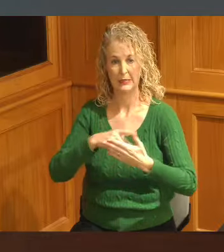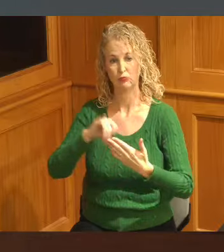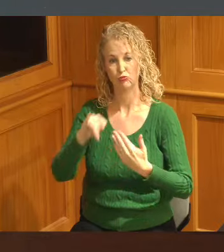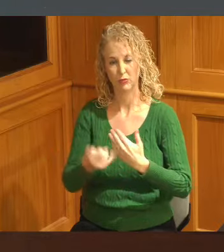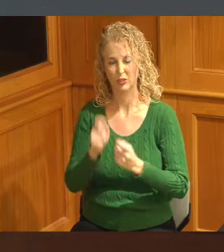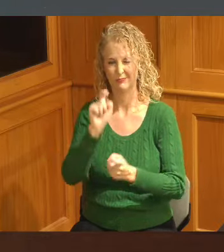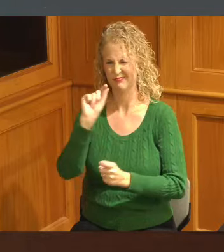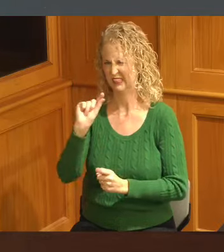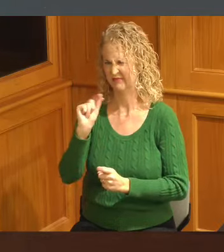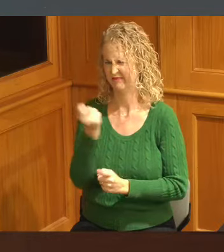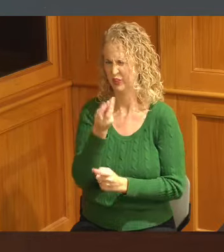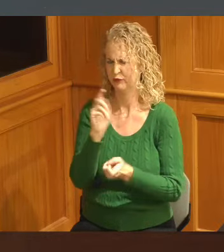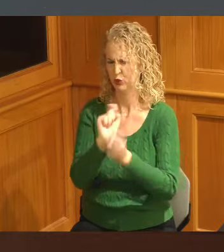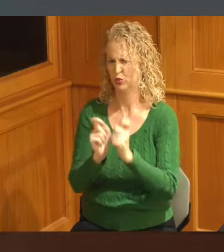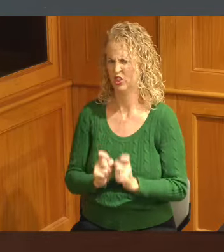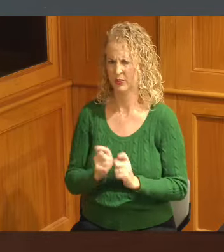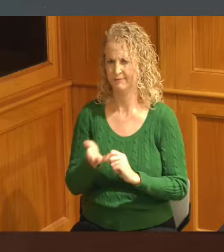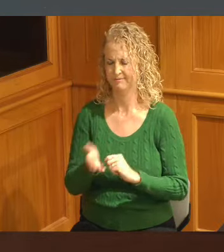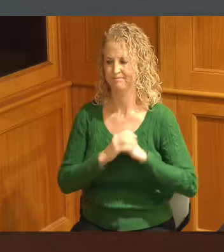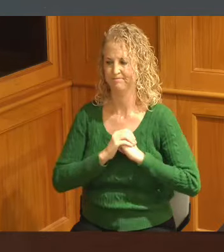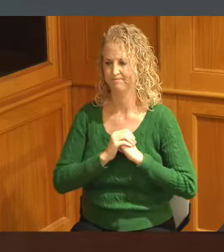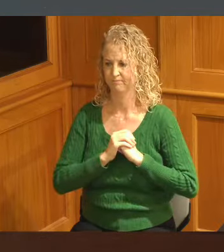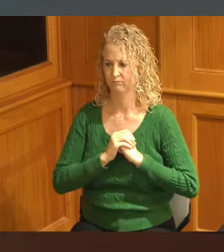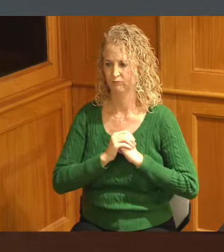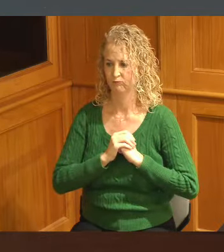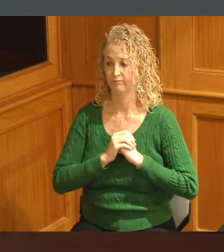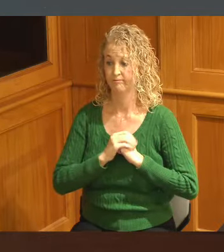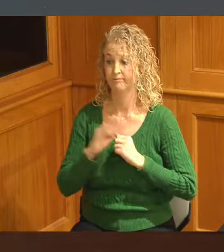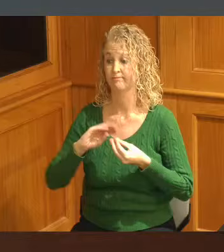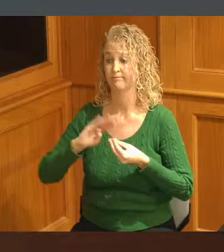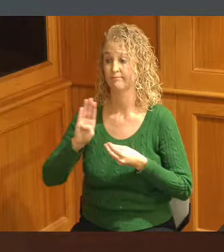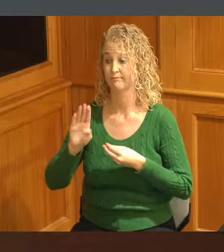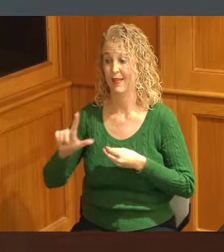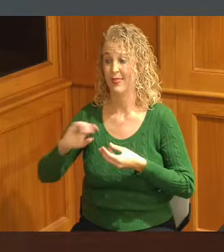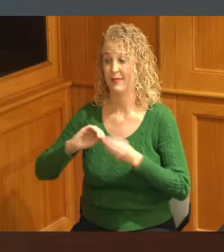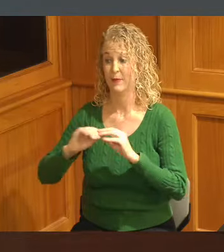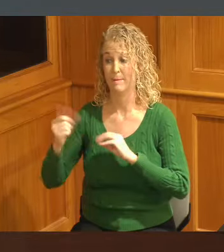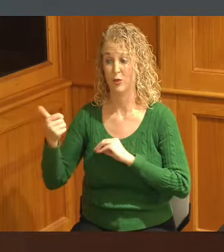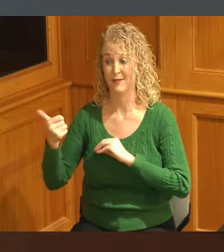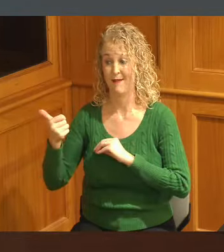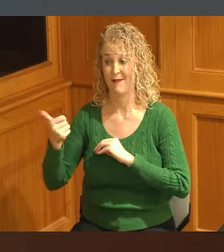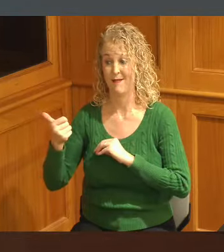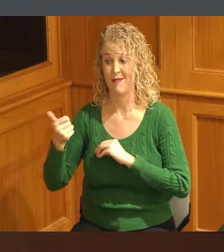included in that budget adjustment. by leave 10 Commissioners is a resolution authorizing the